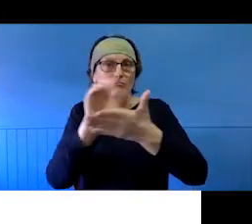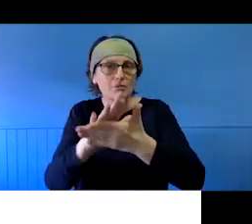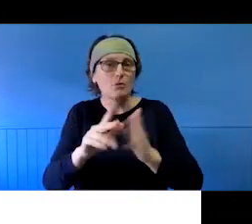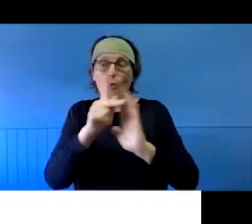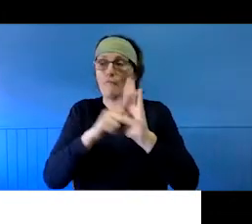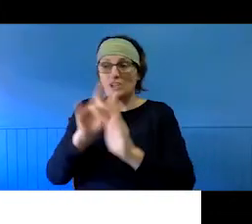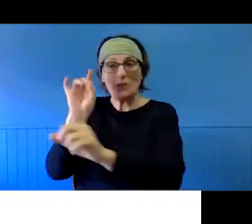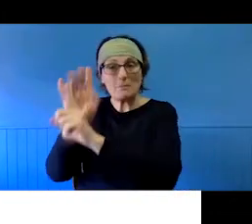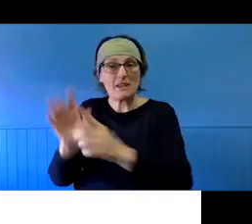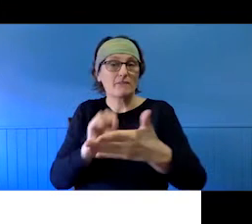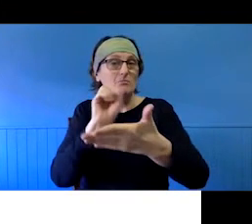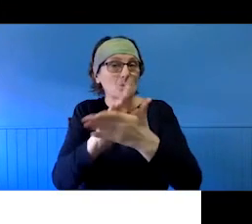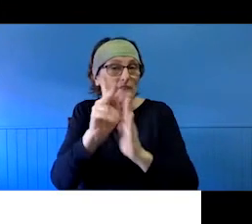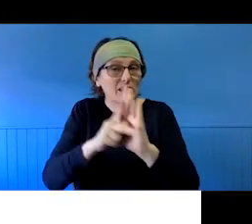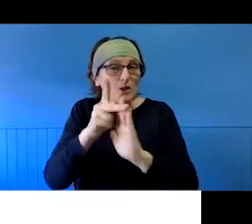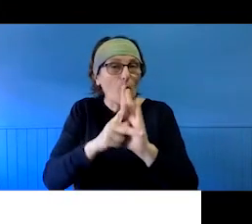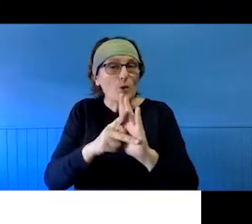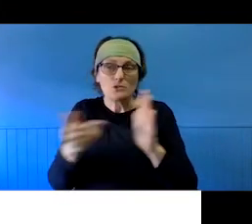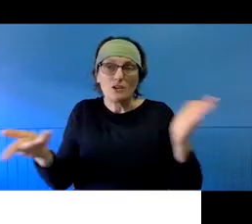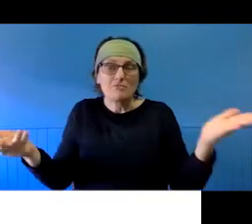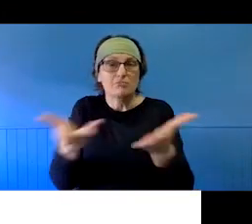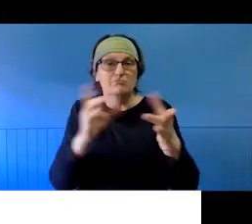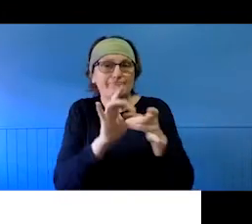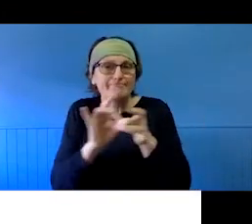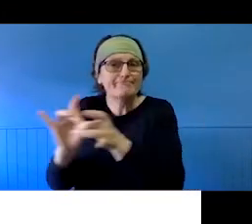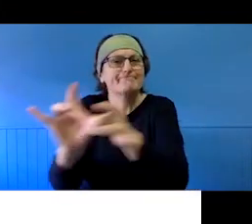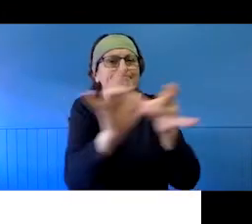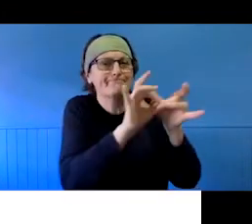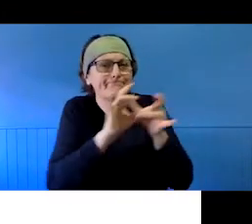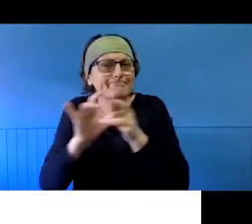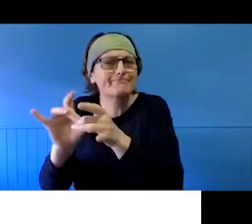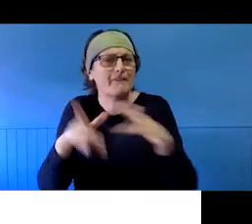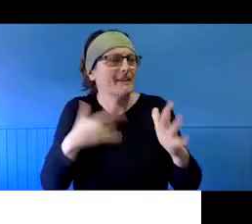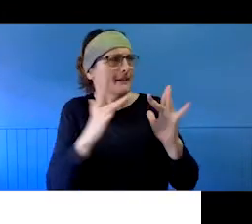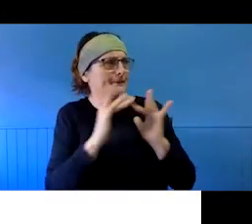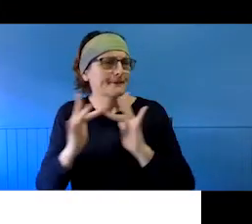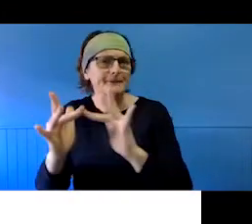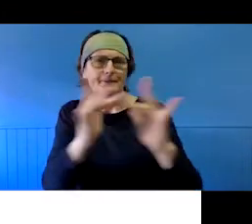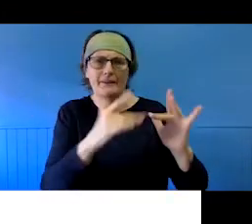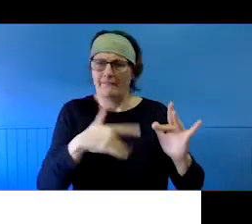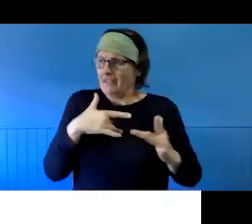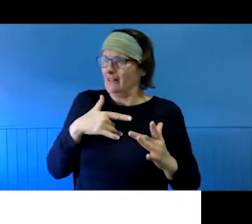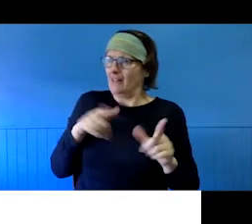of themselves, all of those things to interact, connect and create that presence.